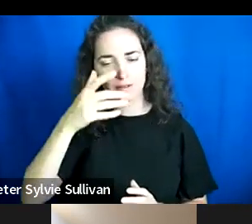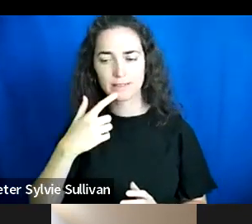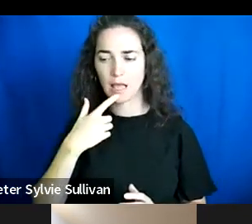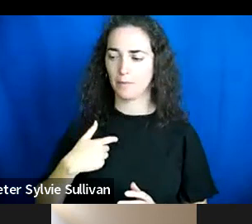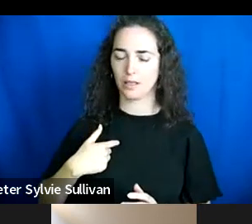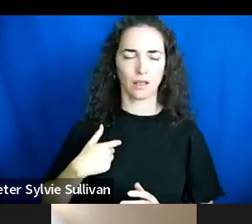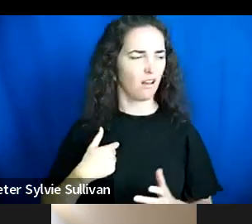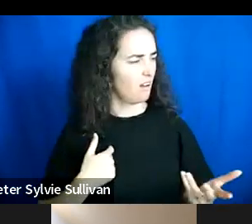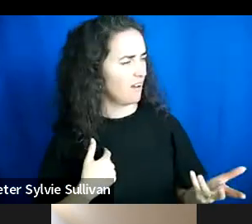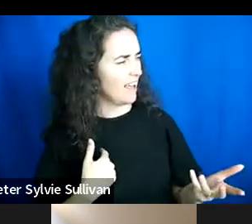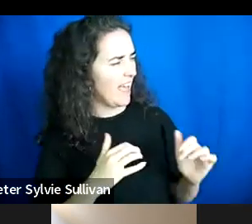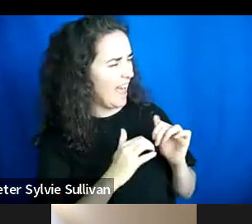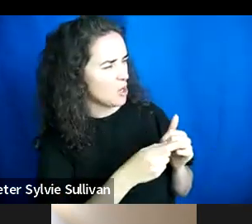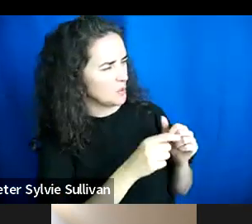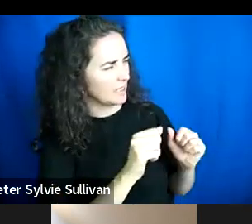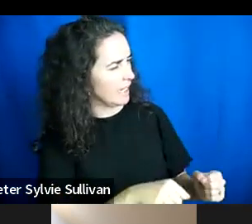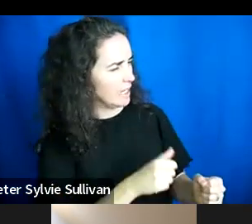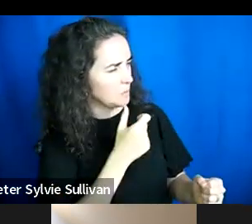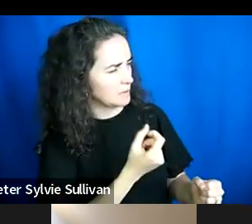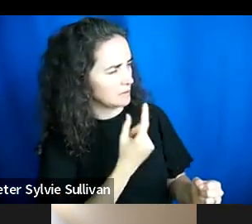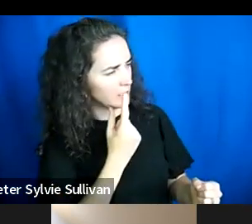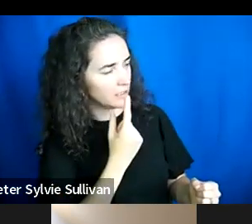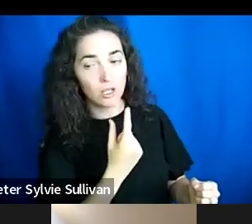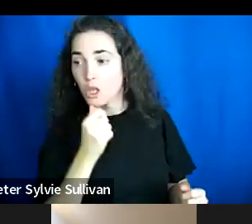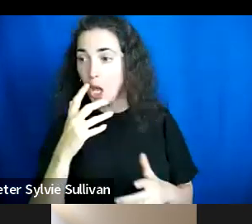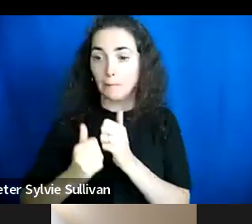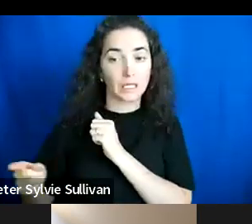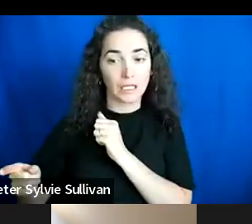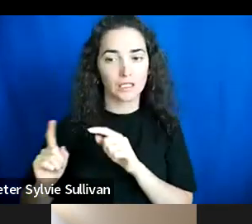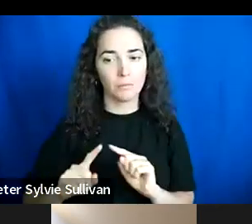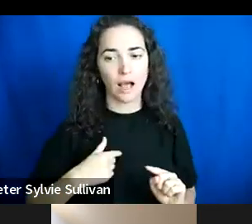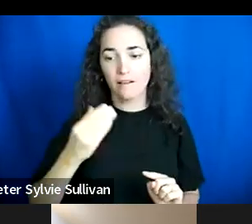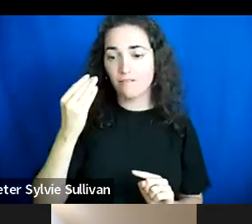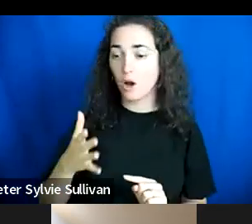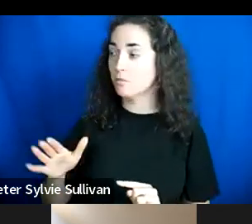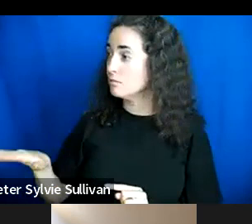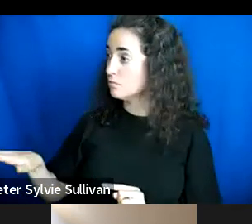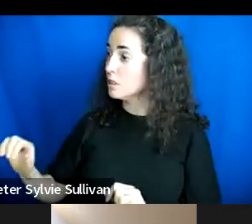Not in a in a spful way. but I you know I've just like to let them know it could be you.